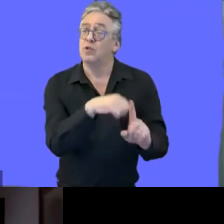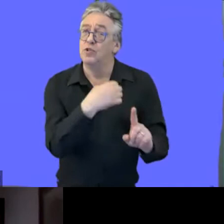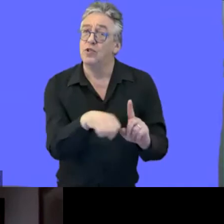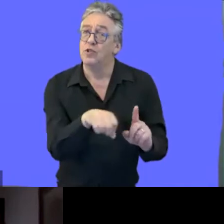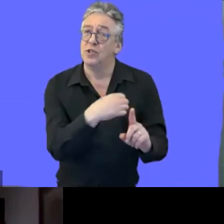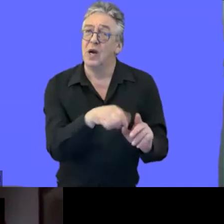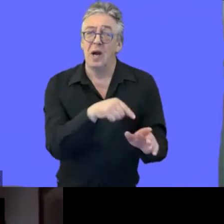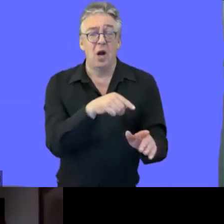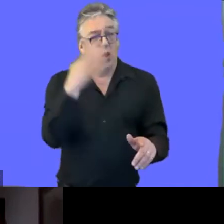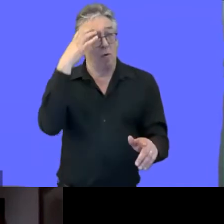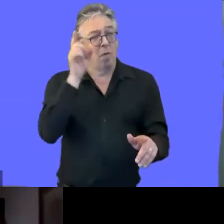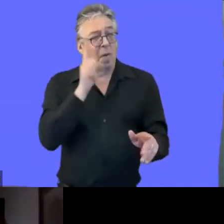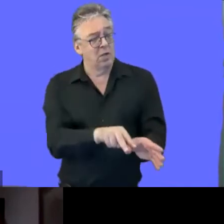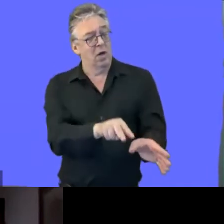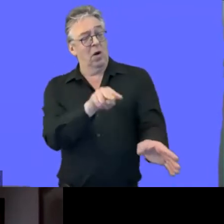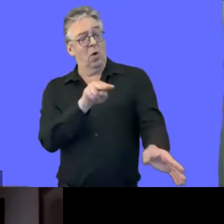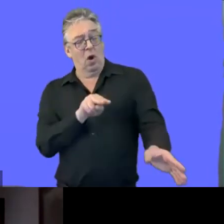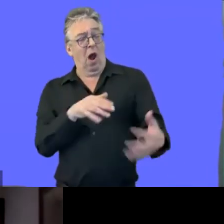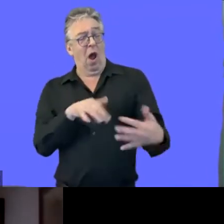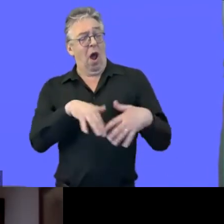when they need protection from domestic violence